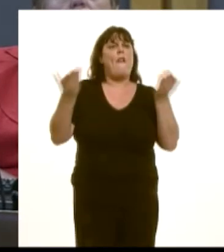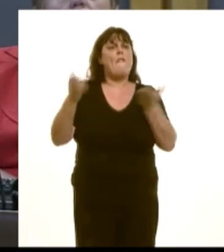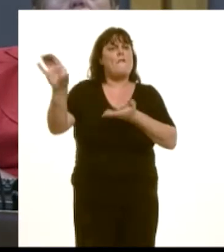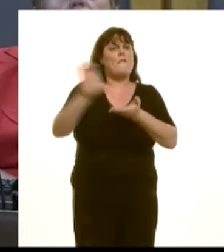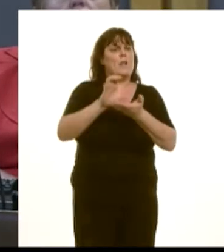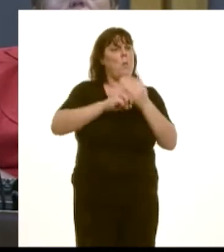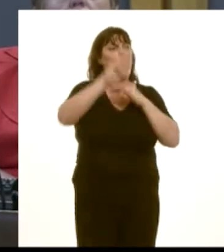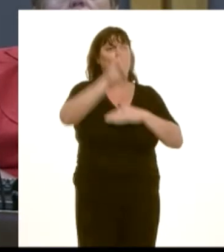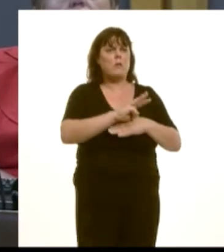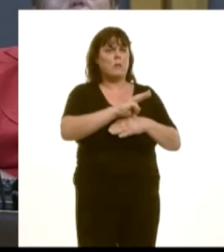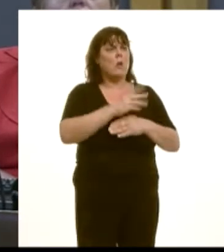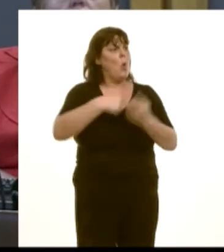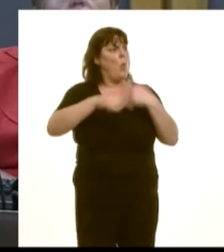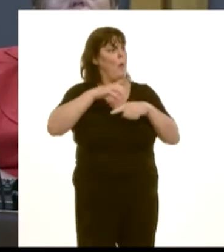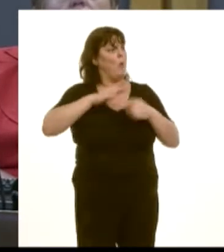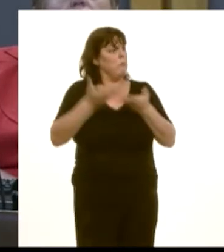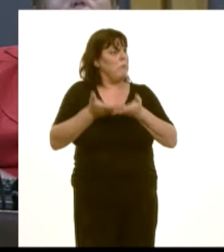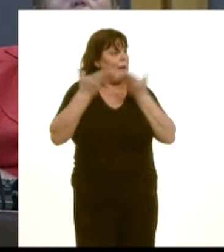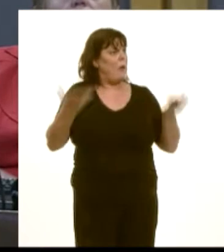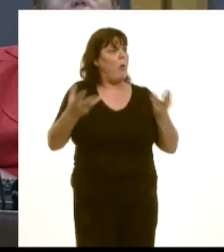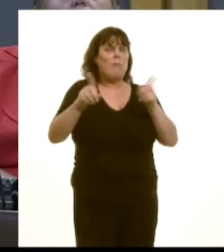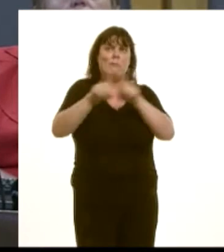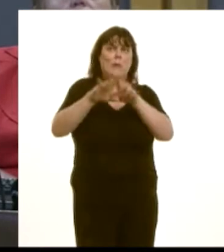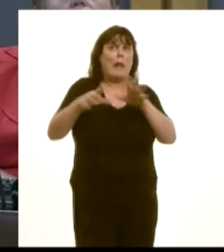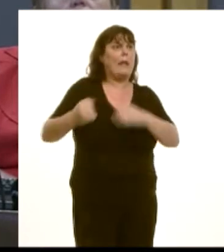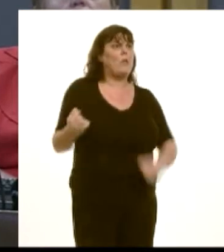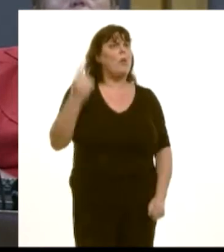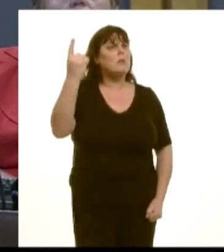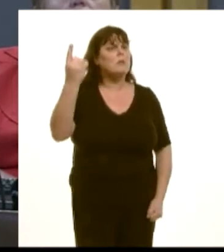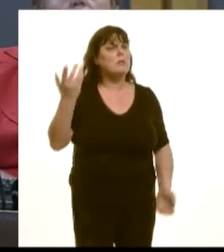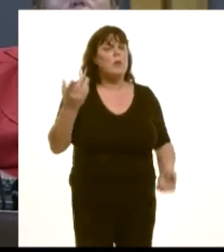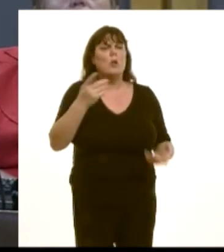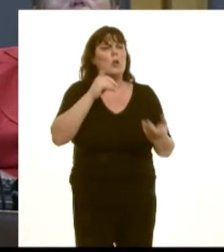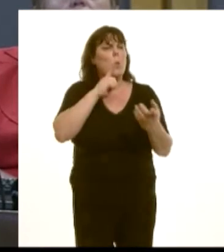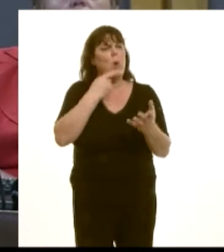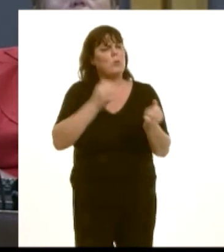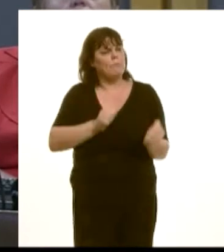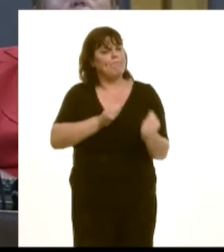on Wales being treated equally with Scotland? You will not join me in working to secure